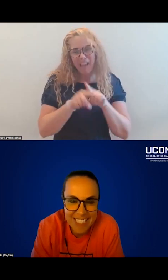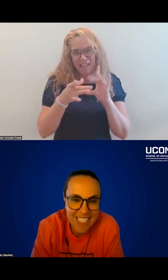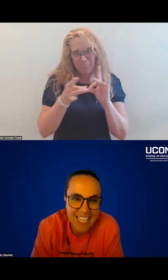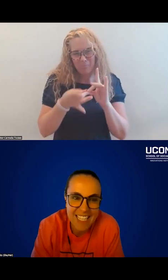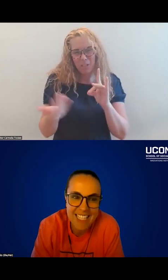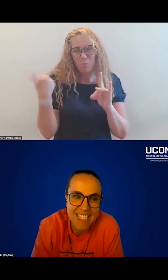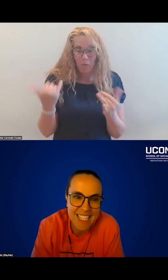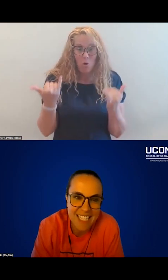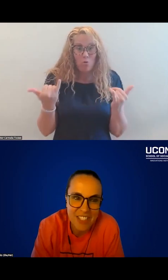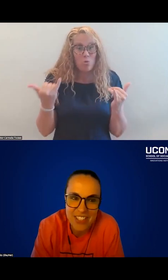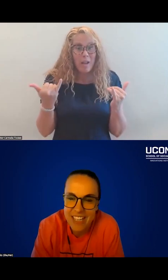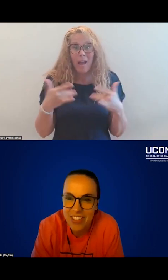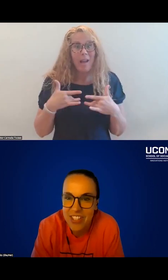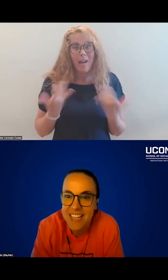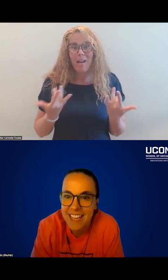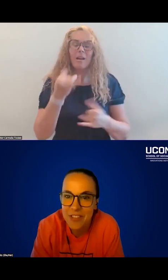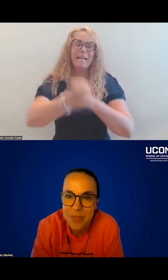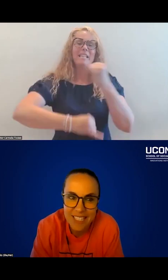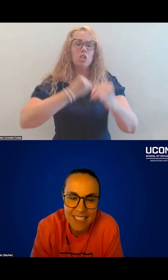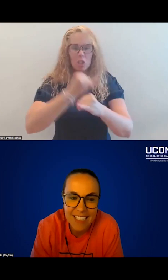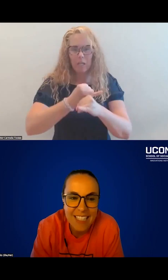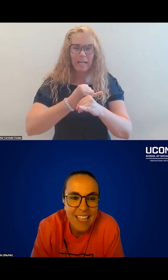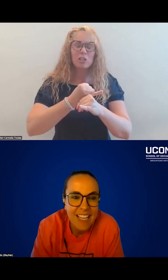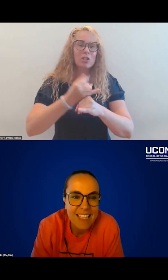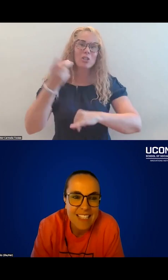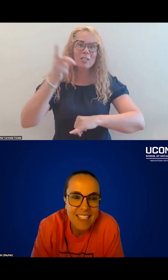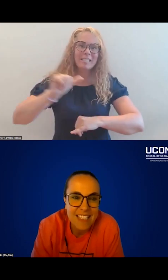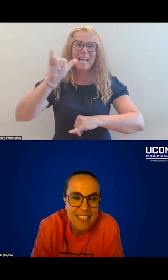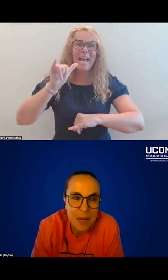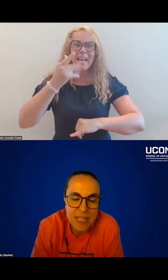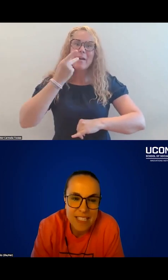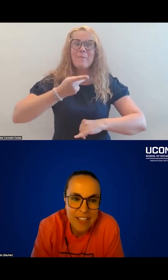TODAY IS THE INTERNATIONAL DAY OF PINK. THIS IS SET UP AS A